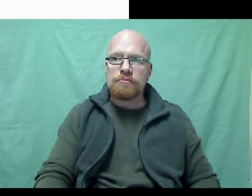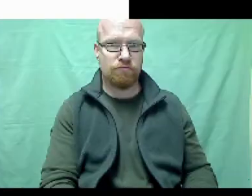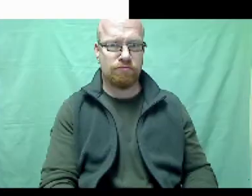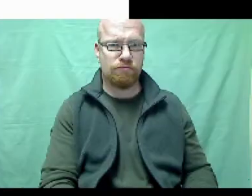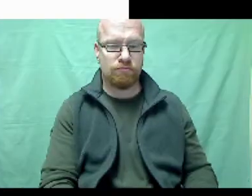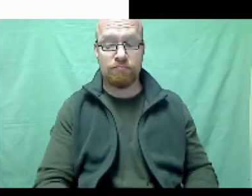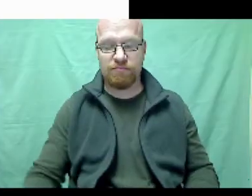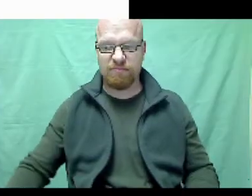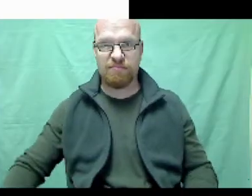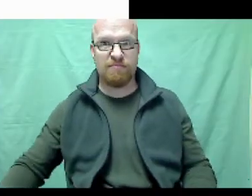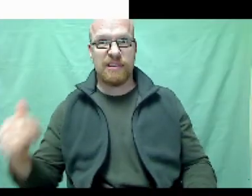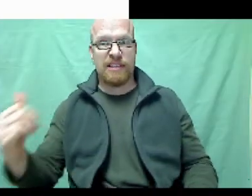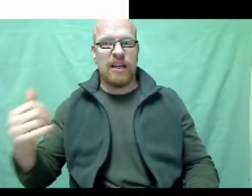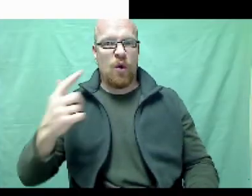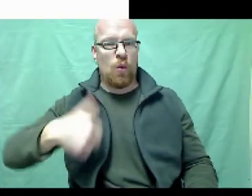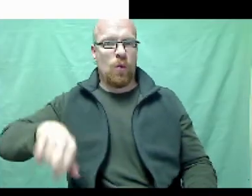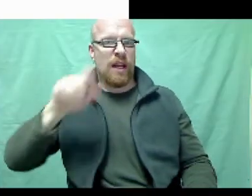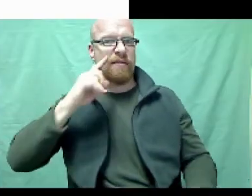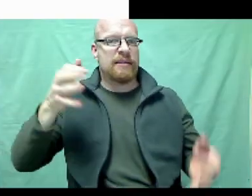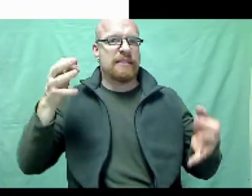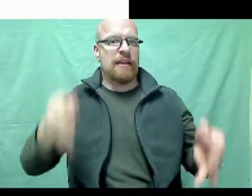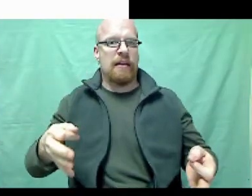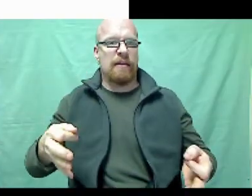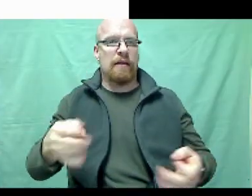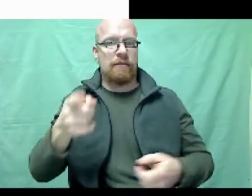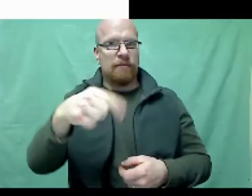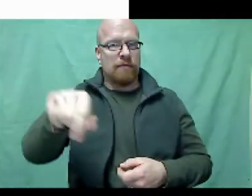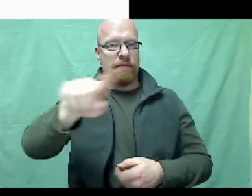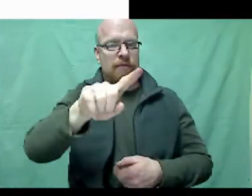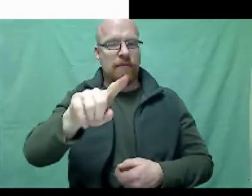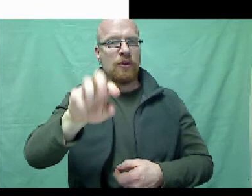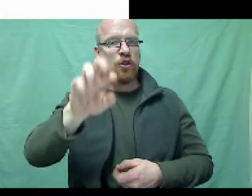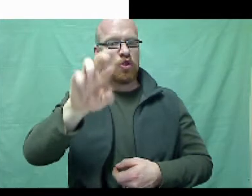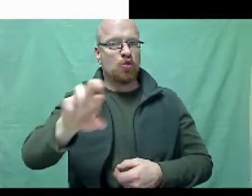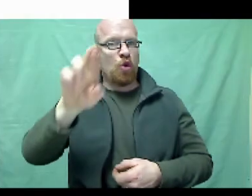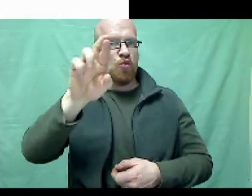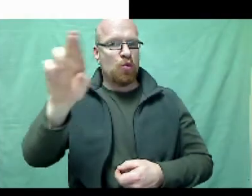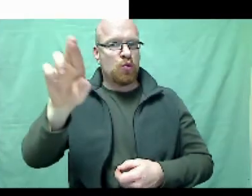Now, we have to decide and work these square roots.